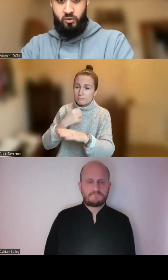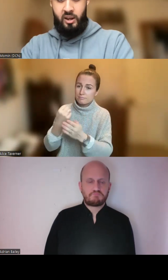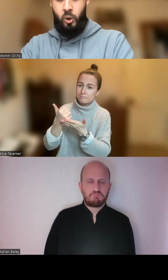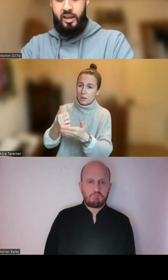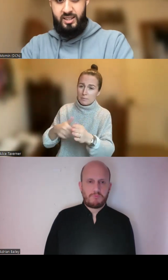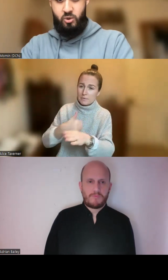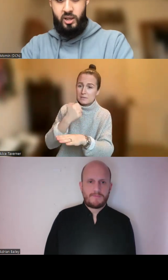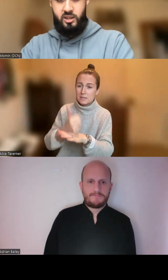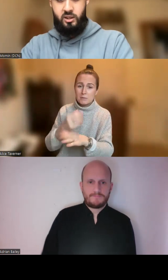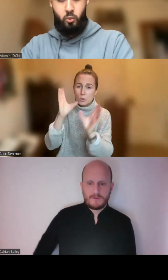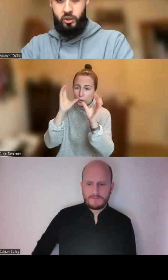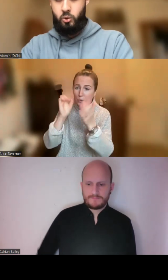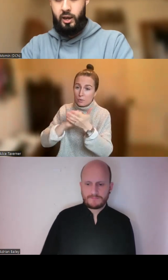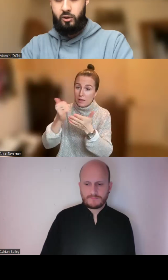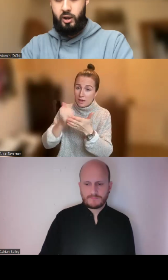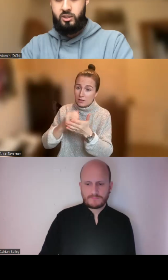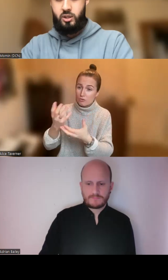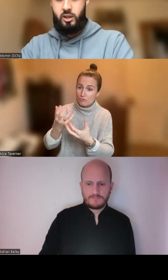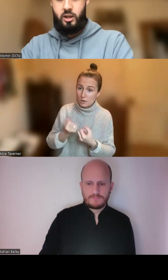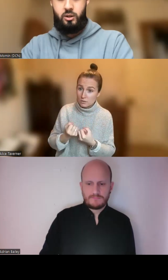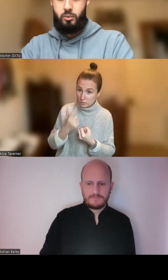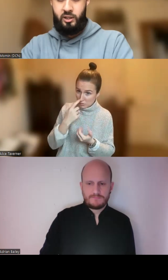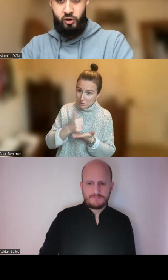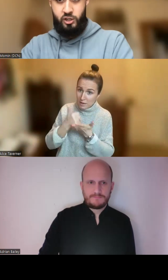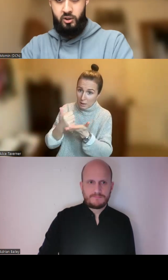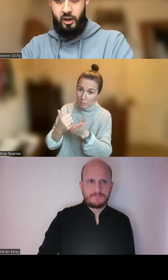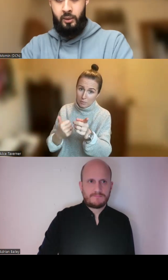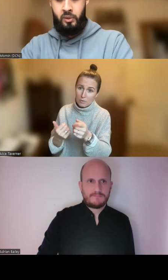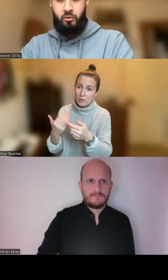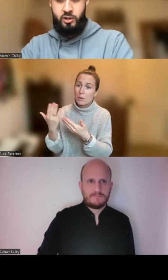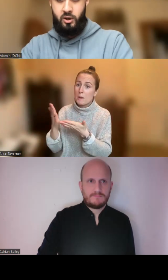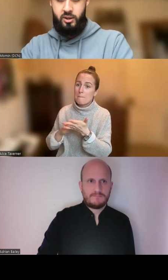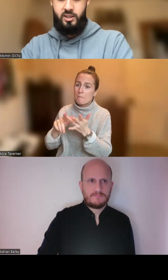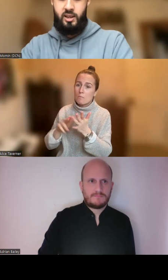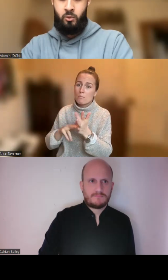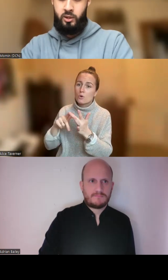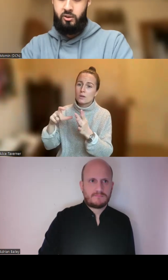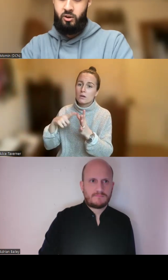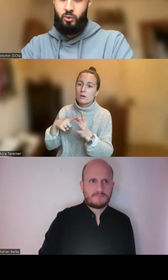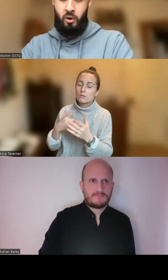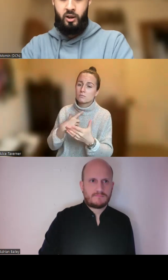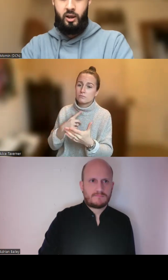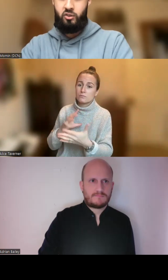If anyone is interested with Google Ad Grants, please reach out to her, reach out to the DC and it will get you in touch with Monica